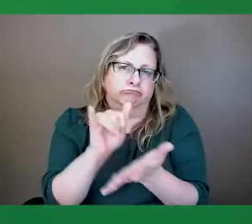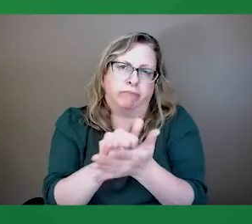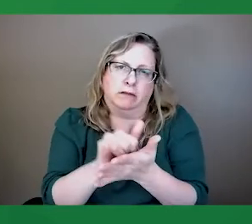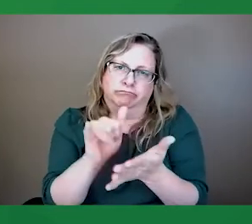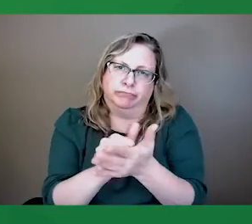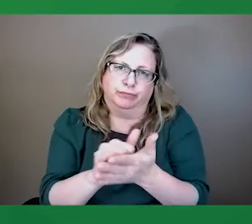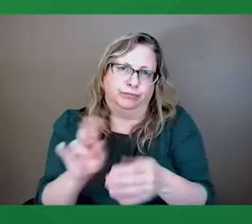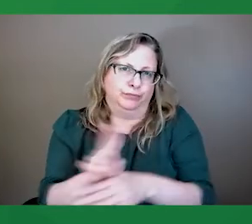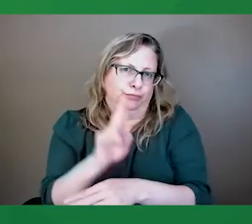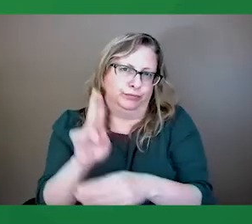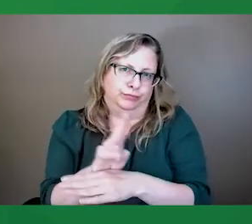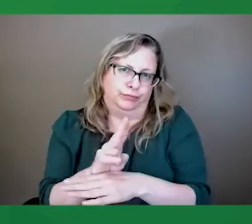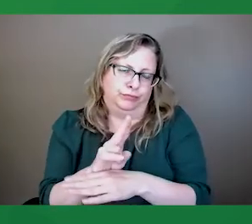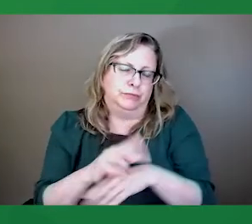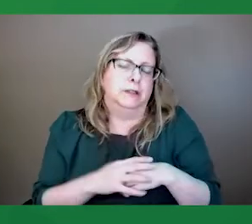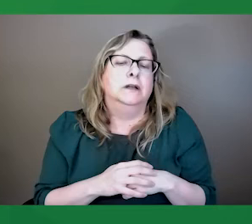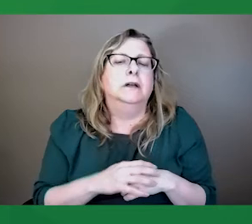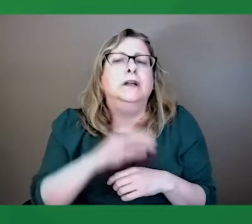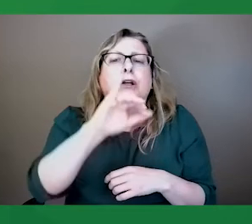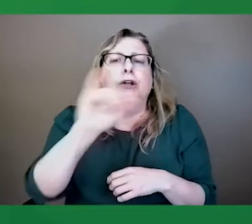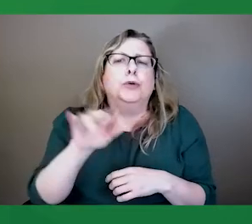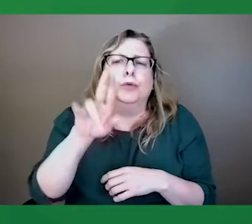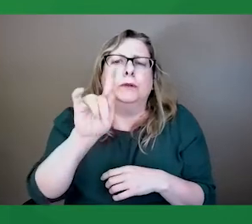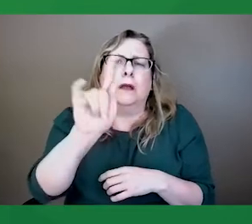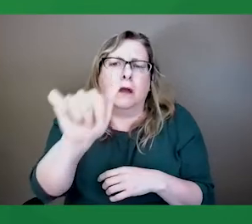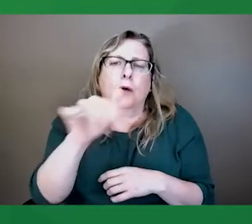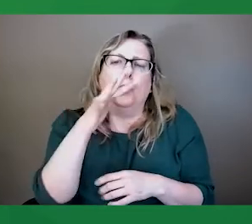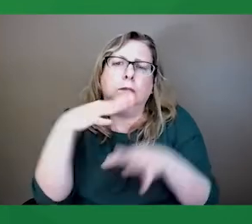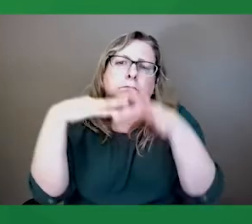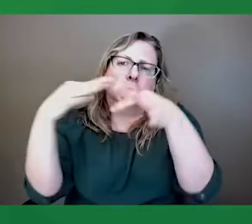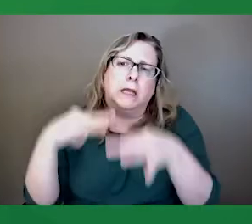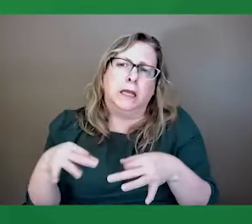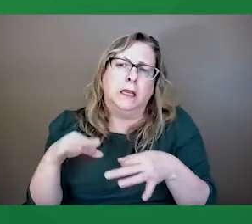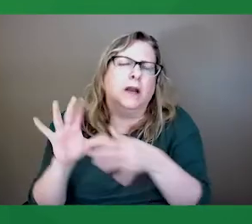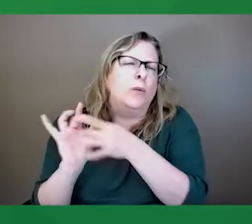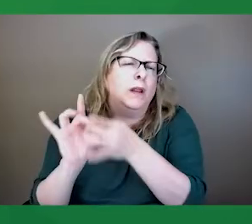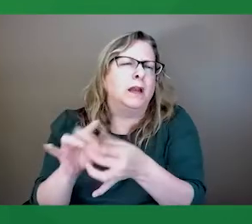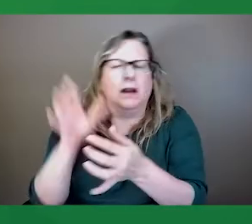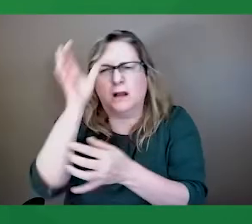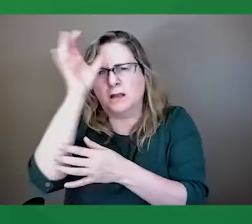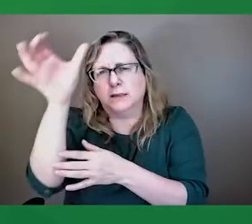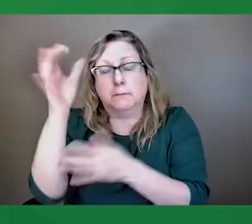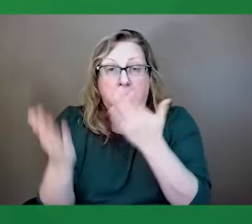There is a related concept here that Jutta goes into, which, by the way, if you're not familiar with this,